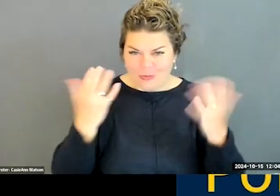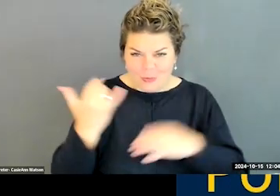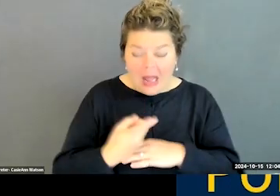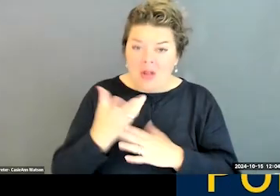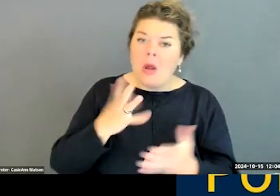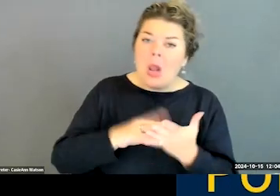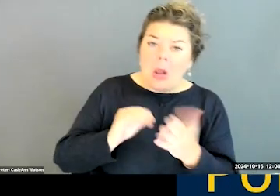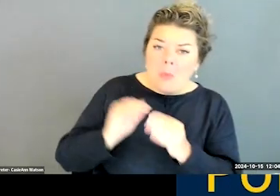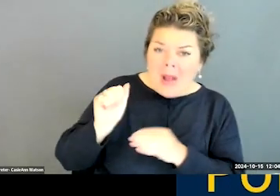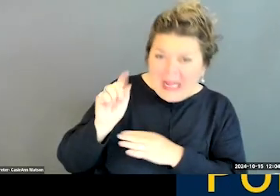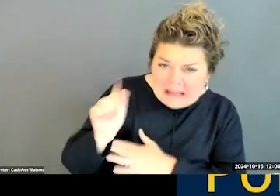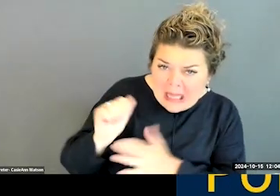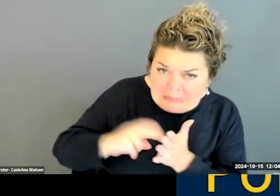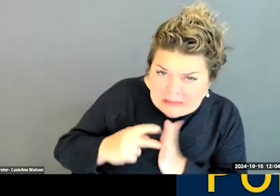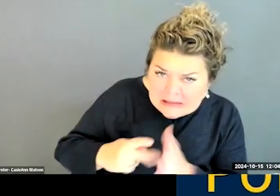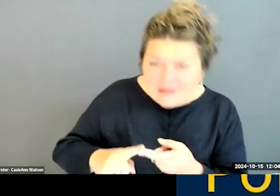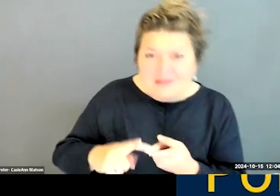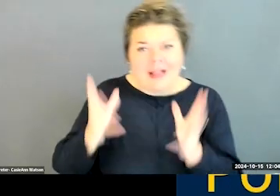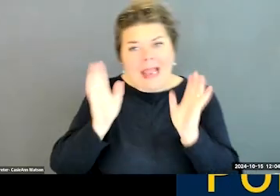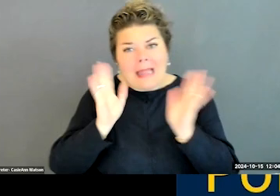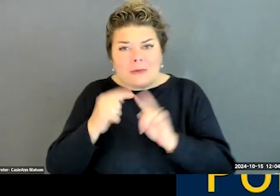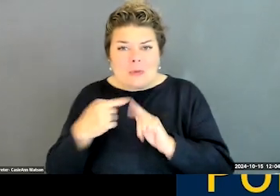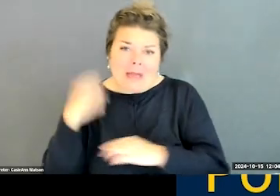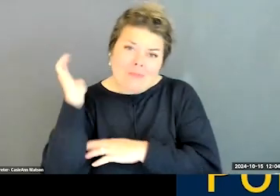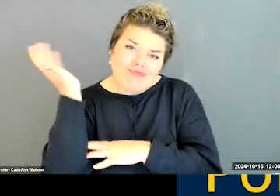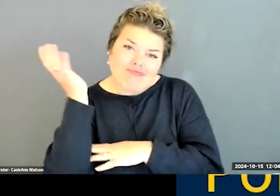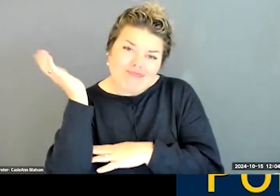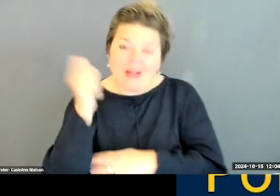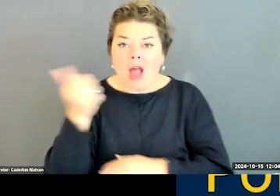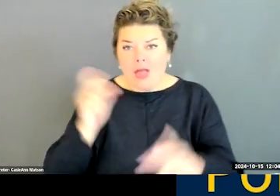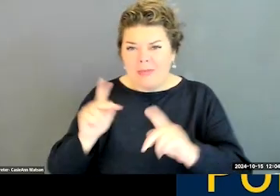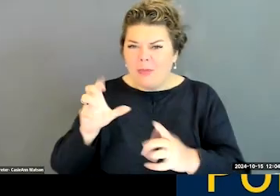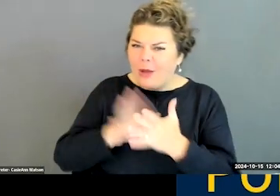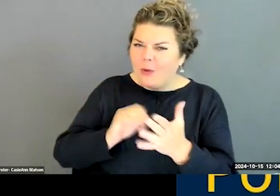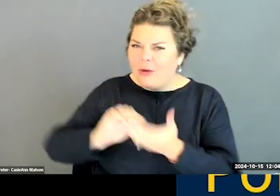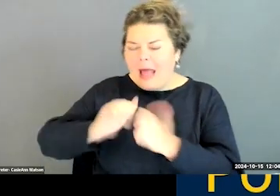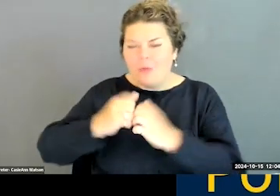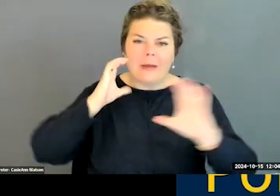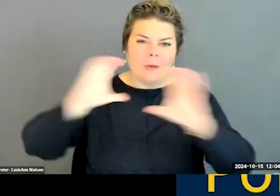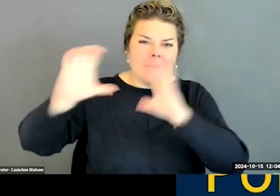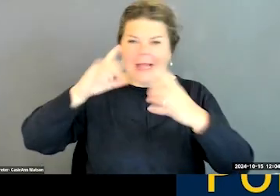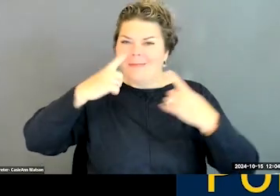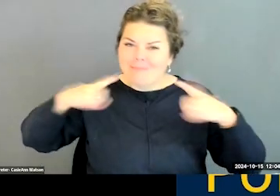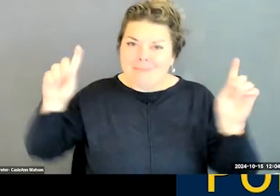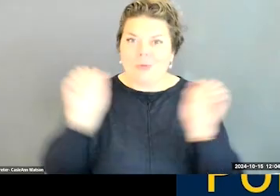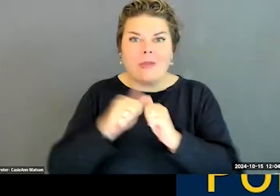some of you just want to listen to me talk for a little while, and others of you do want to learn how to communicate more effectively with those that you work with.